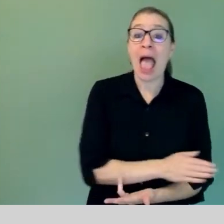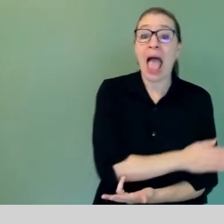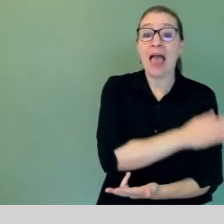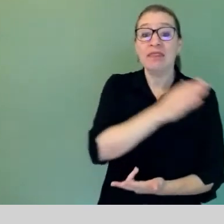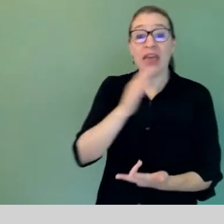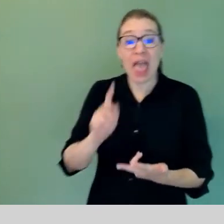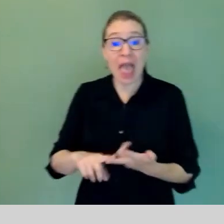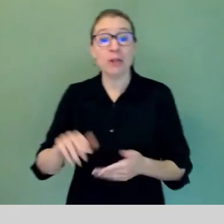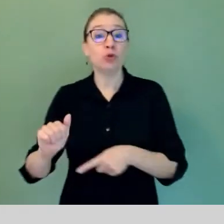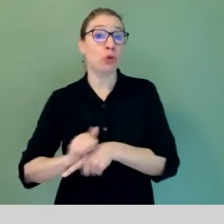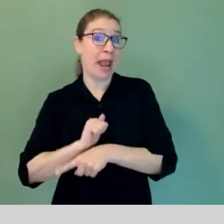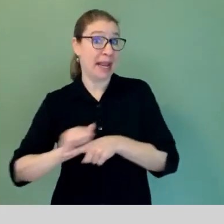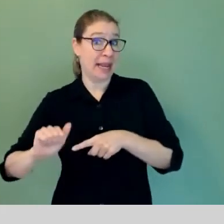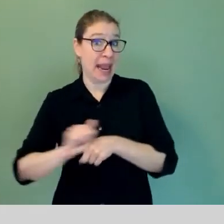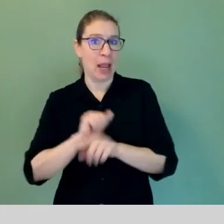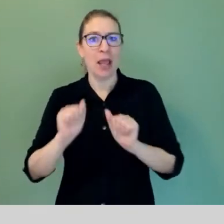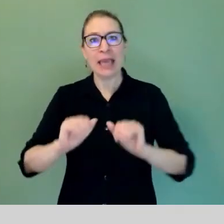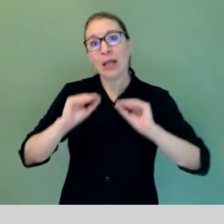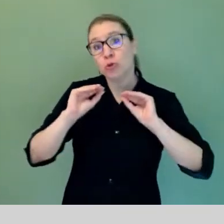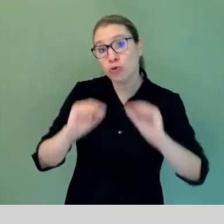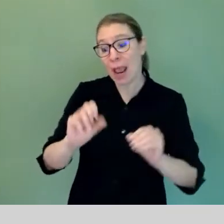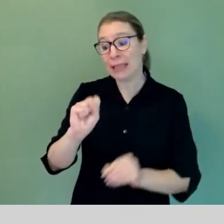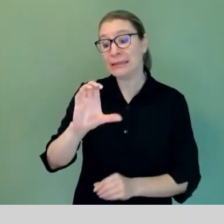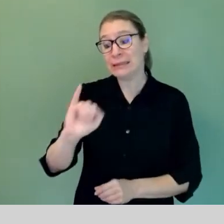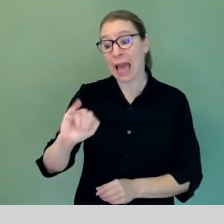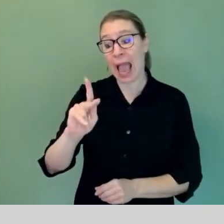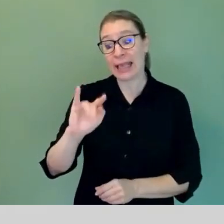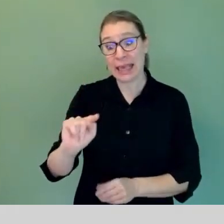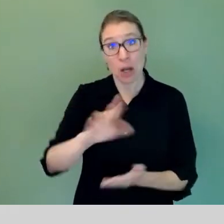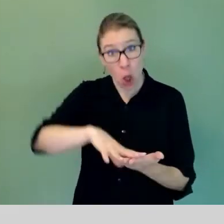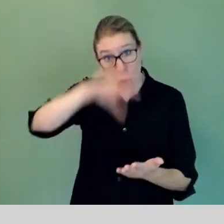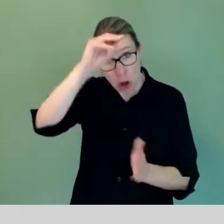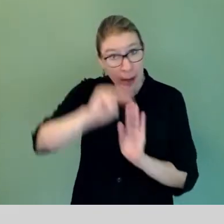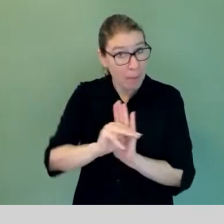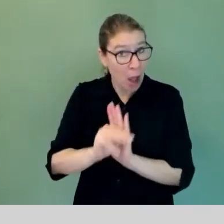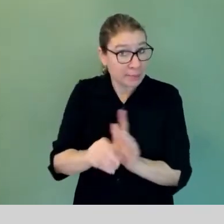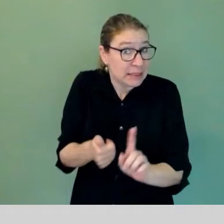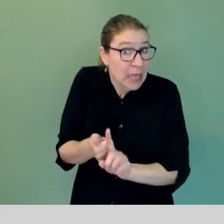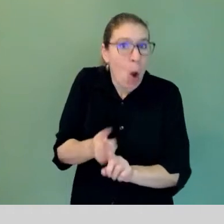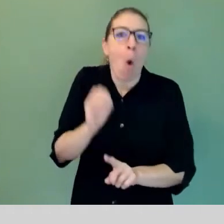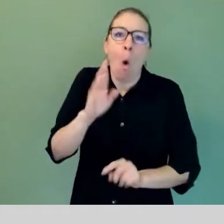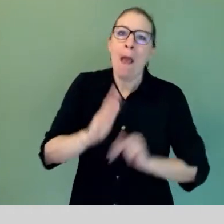Coming all the way to training, you can train Scikit-learn models directly, or you can even, you know,